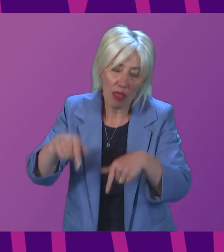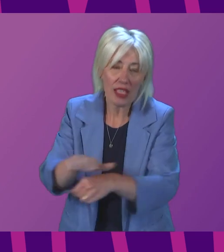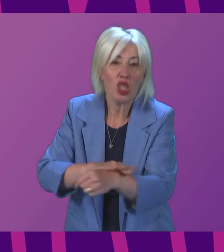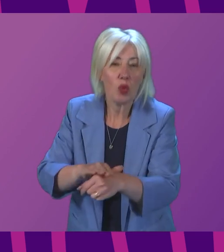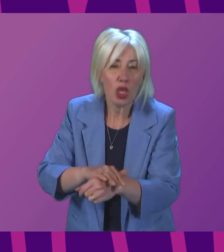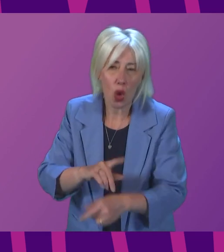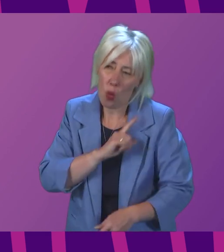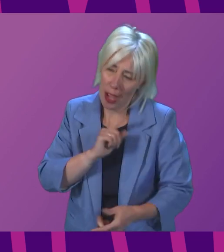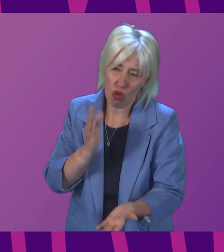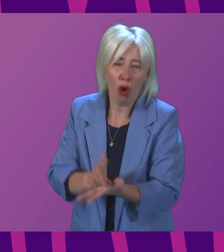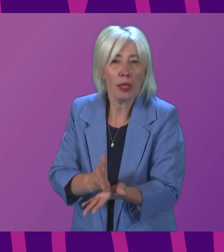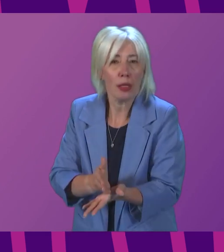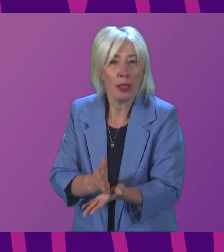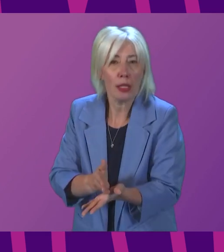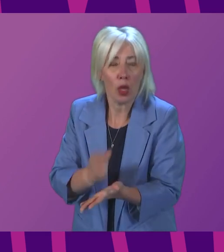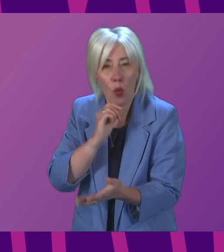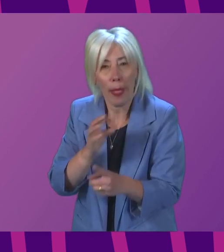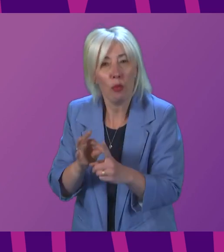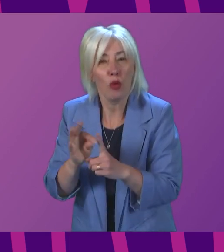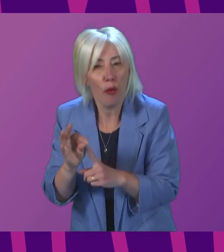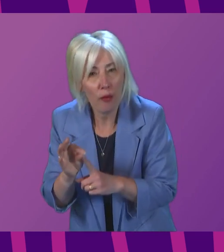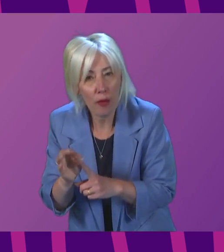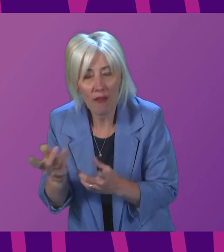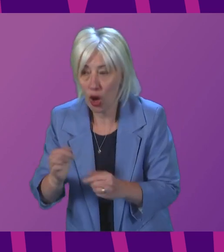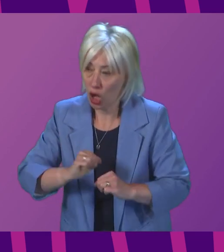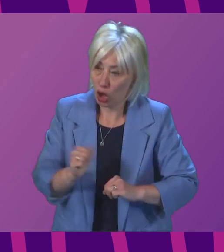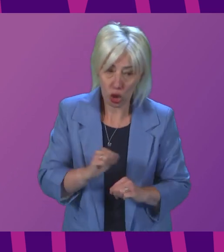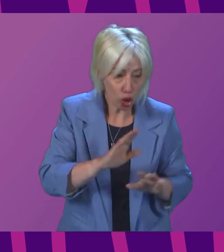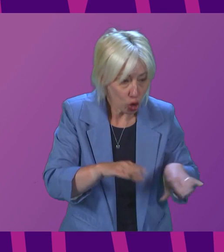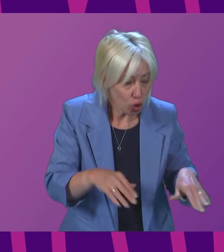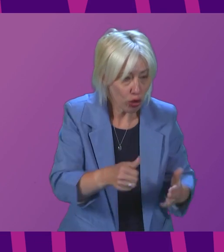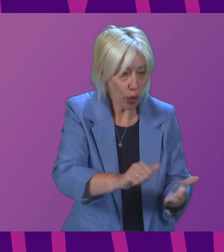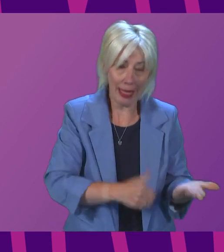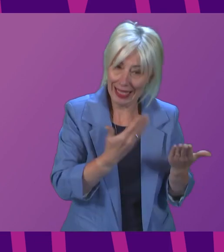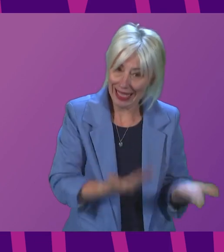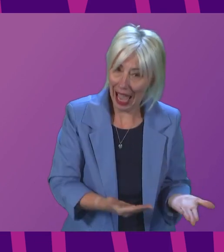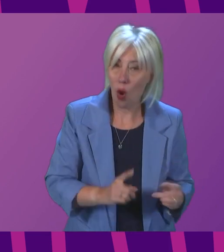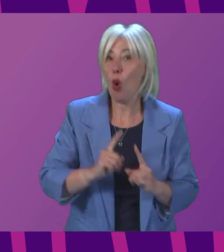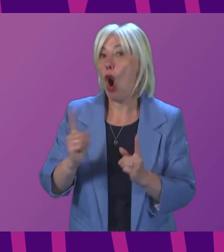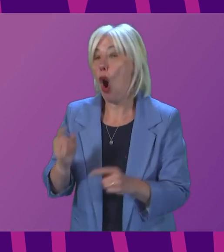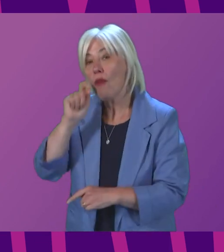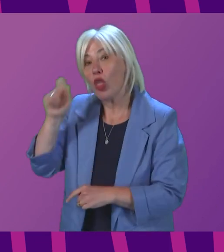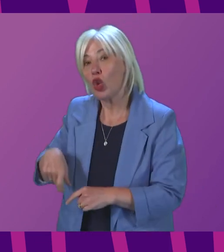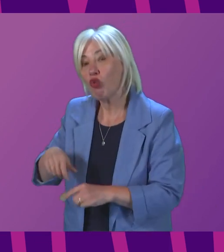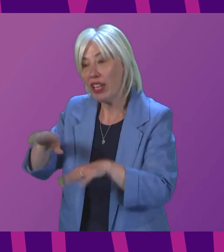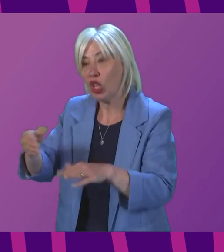Why should we trust that the situation will get any better, either for Scottish kids who are on the list now or for those Ukrainians who will be arriving soon?